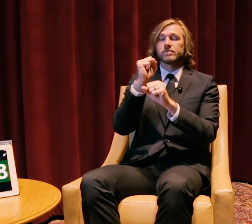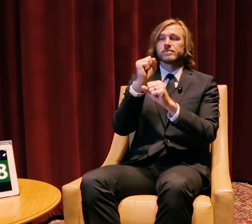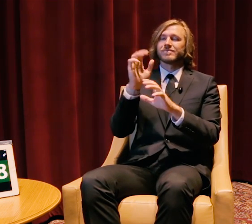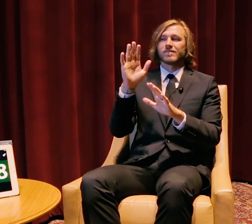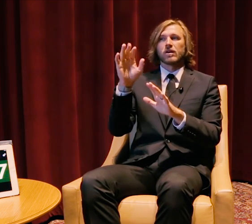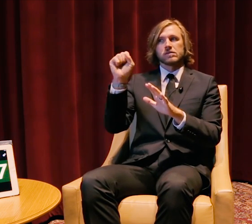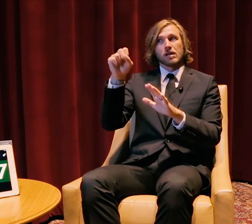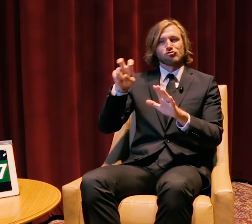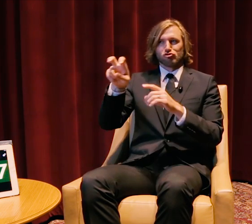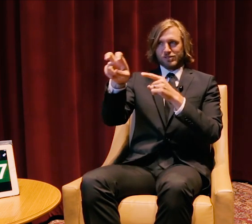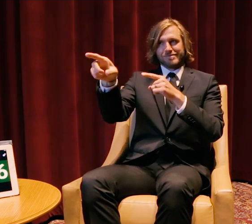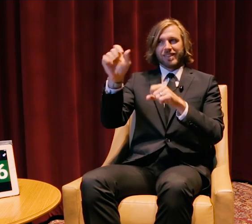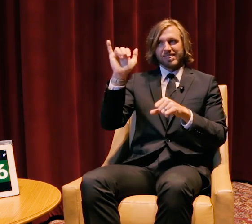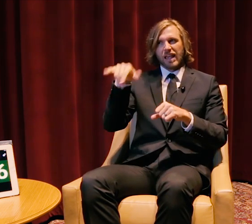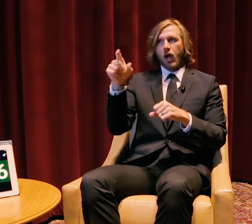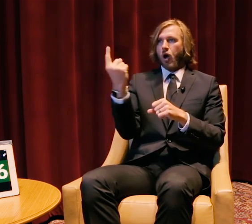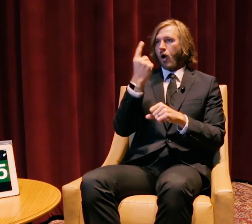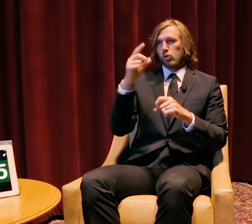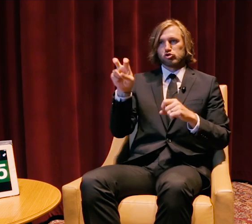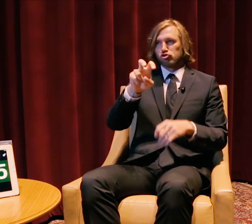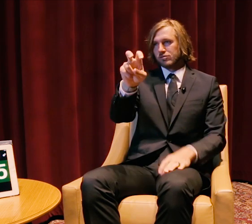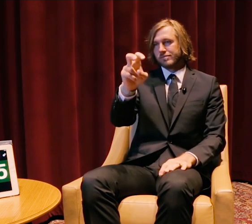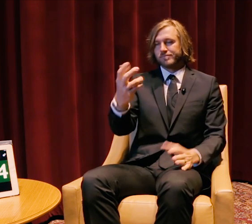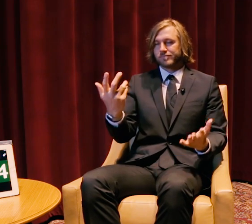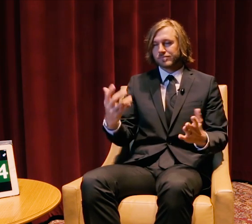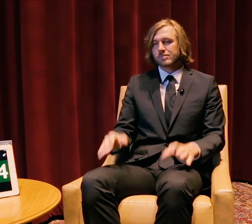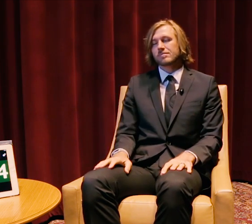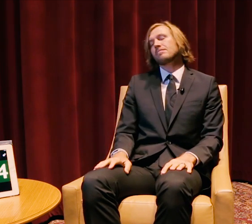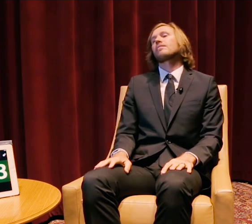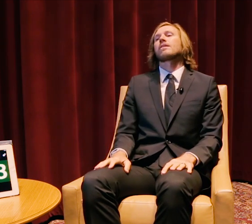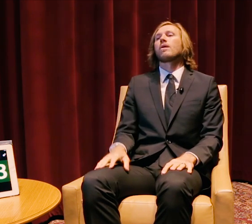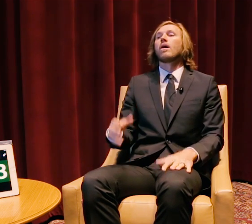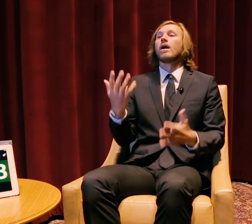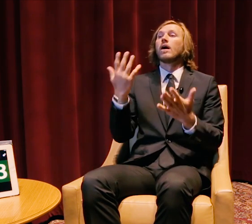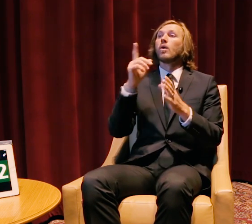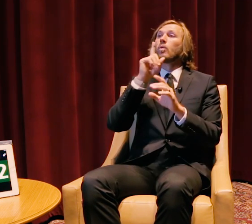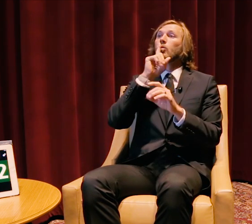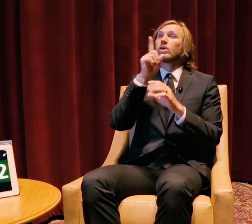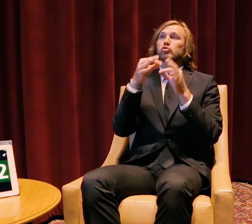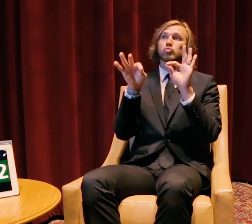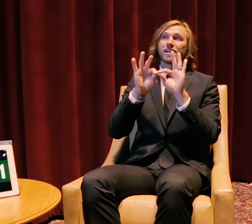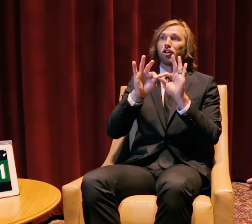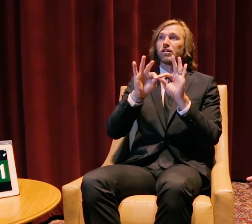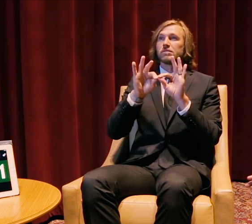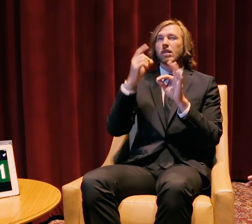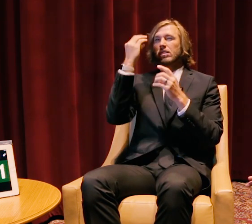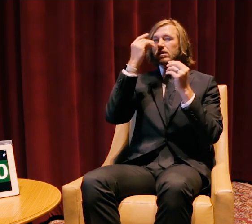'cause it is a journey, there's always a journey, and, you know, what's really critical to think about